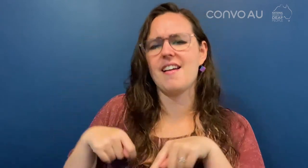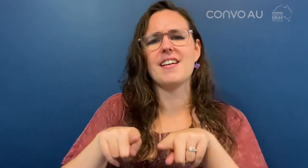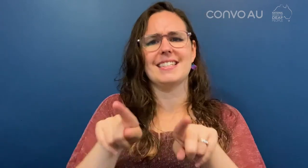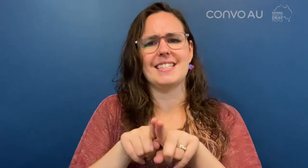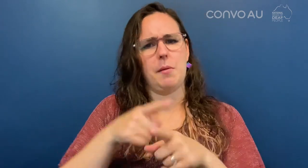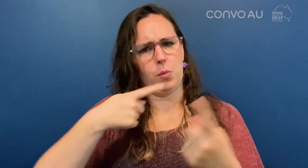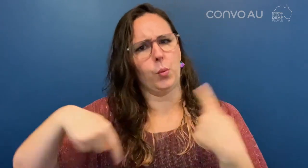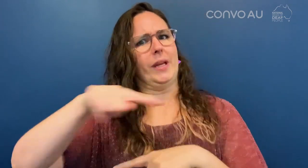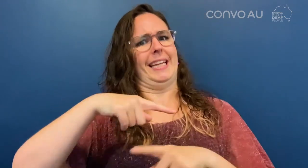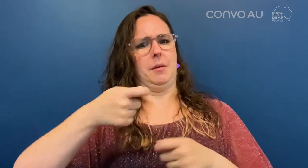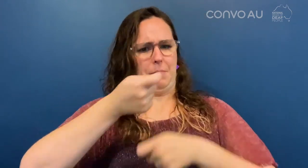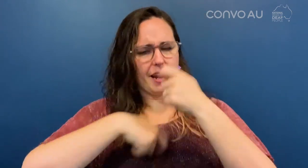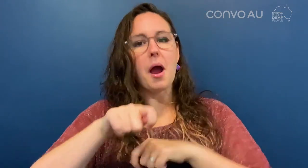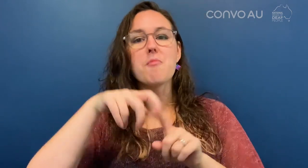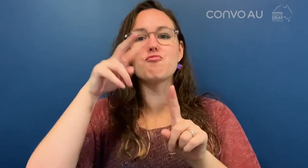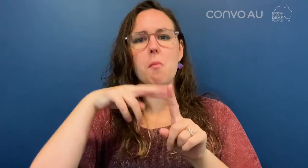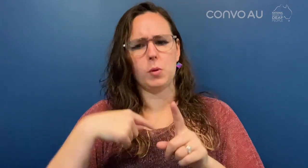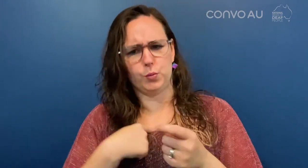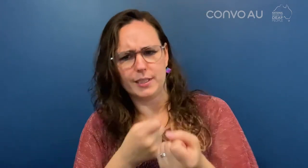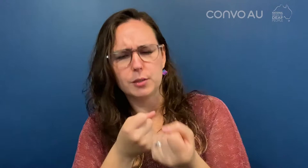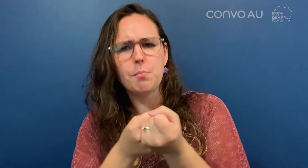passing this knowledge onto the next generations.